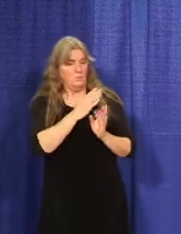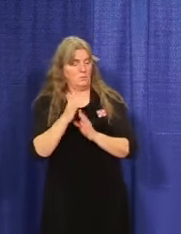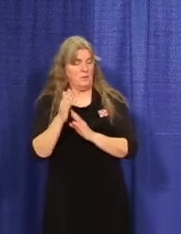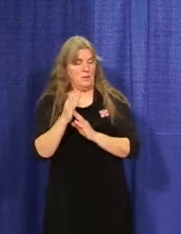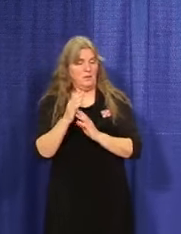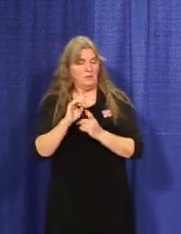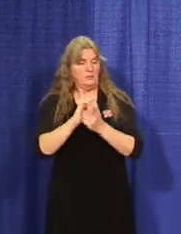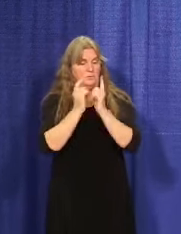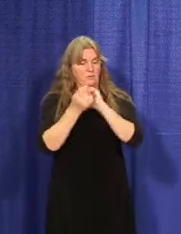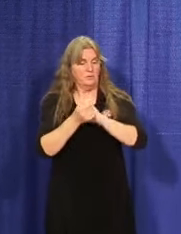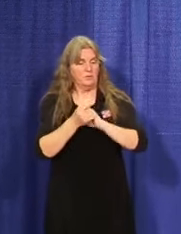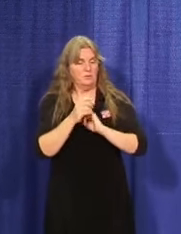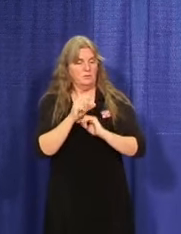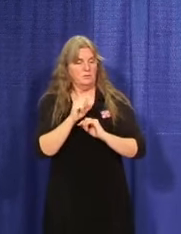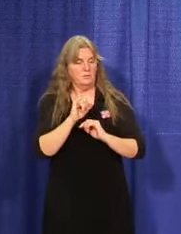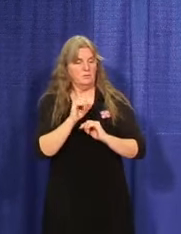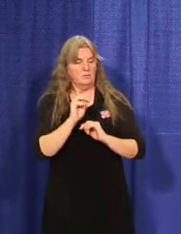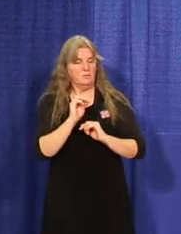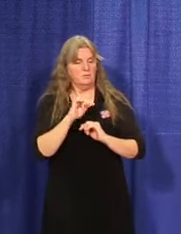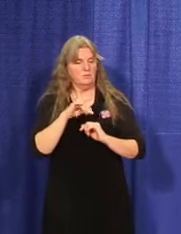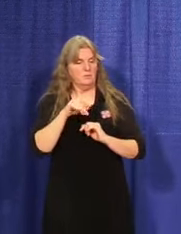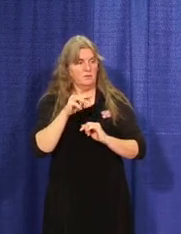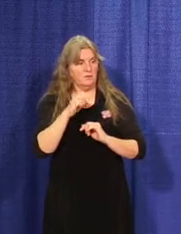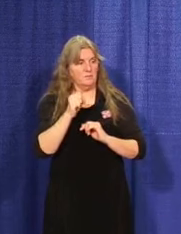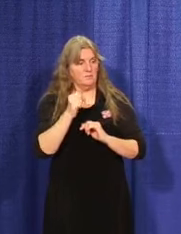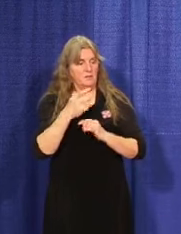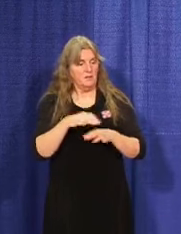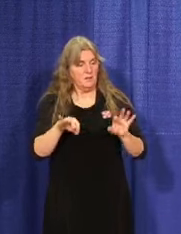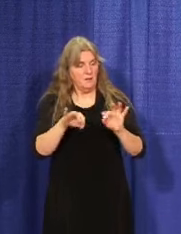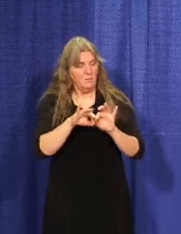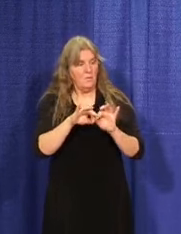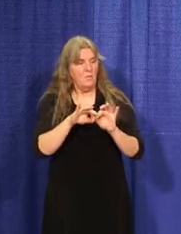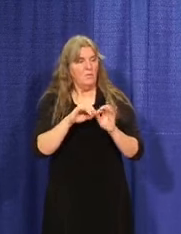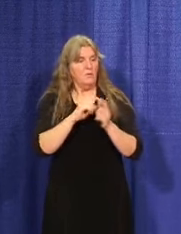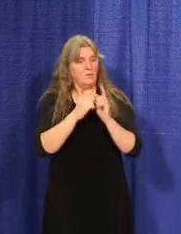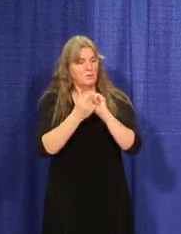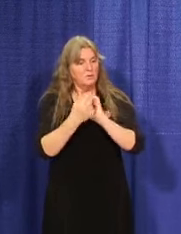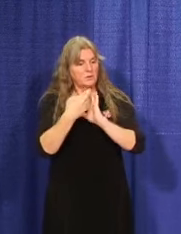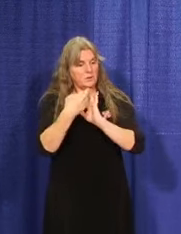you consider as being important, or changing the rules surrounding the presence of